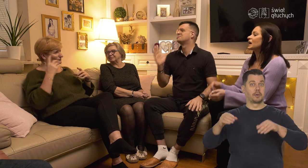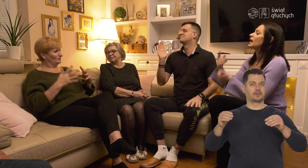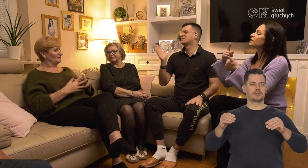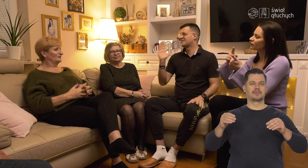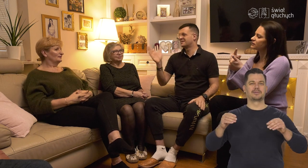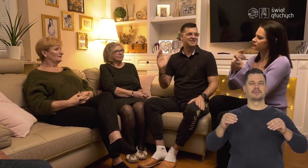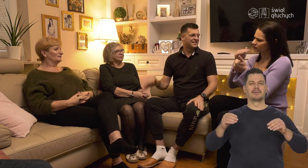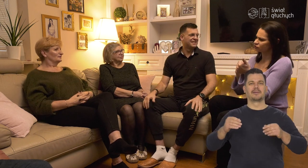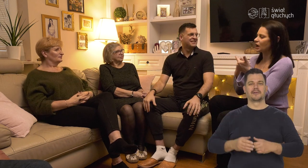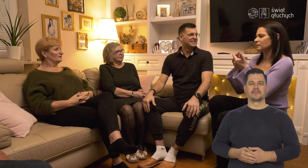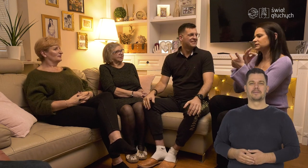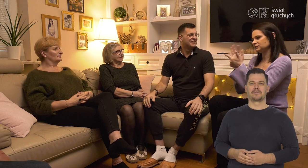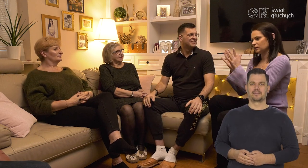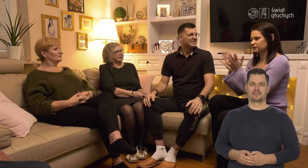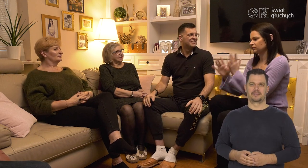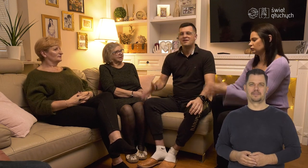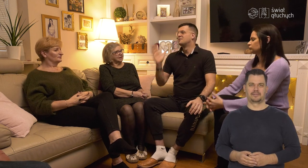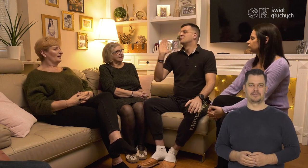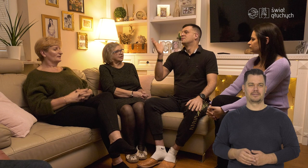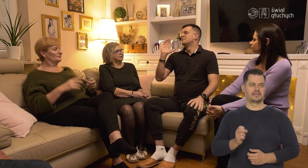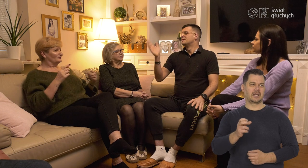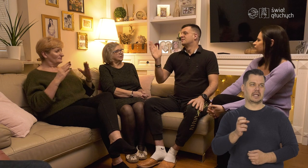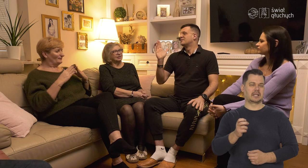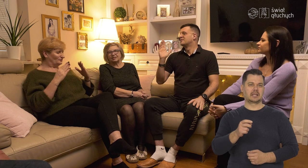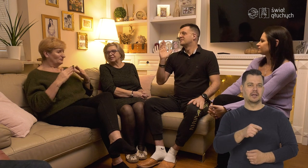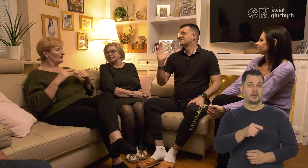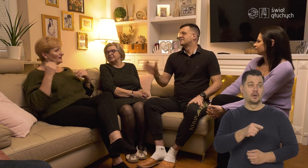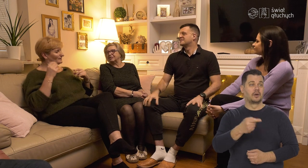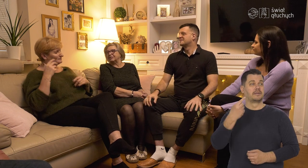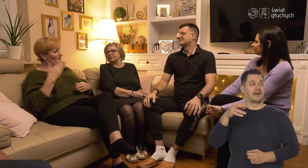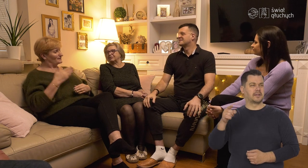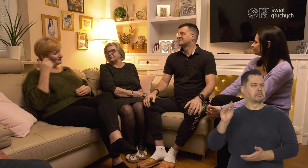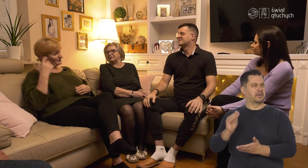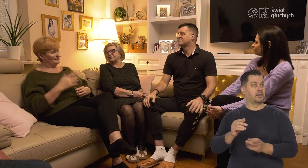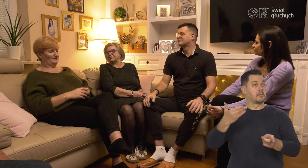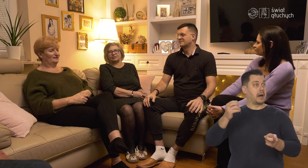[Monika]: David less and Maks more. [Dorota]: Yes. Dawid less and Maks more.